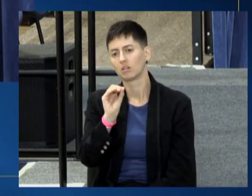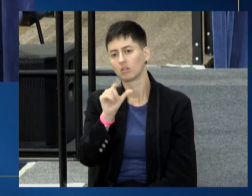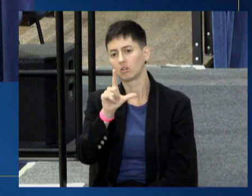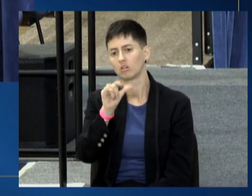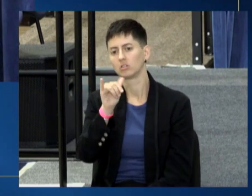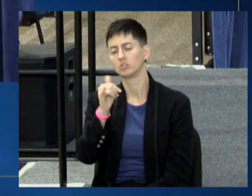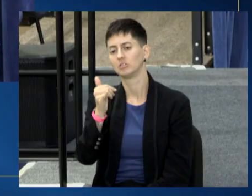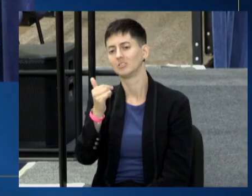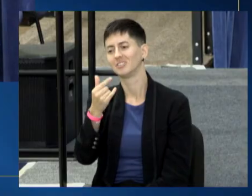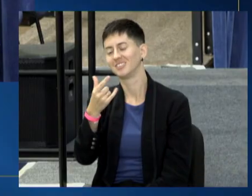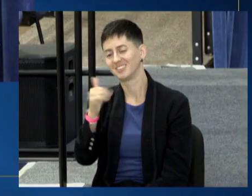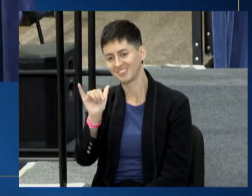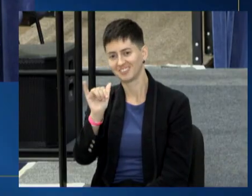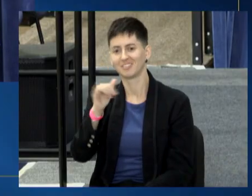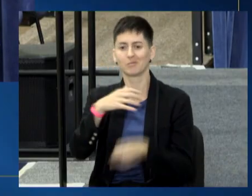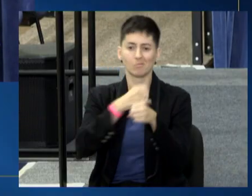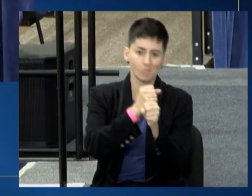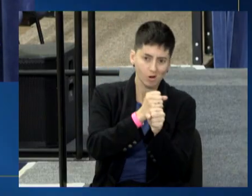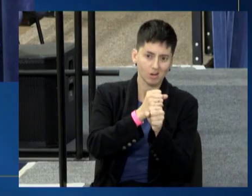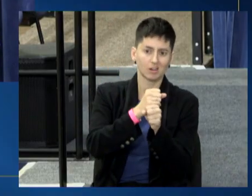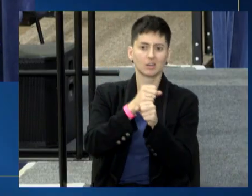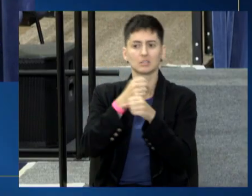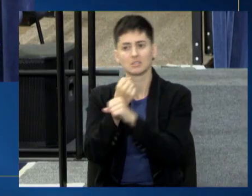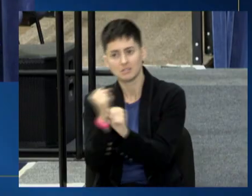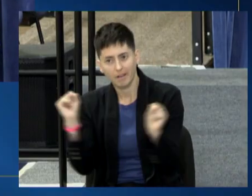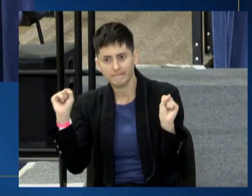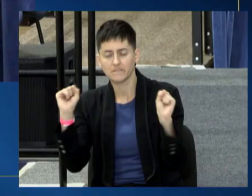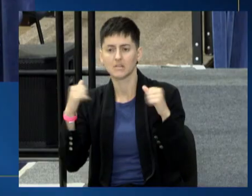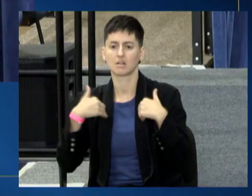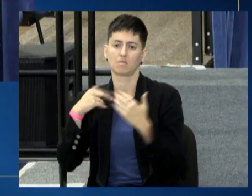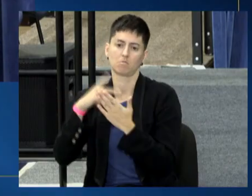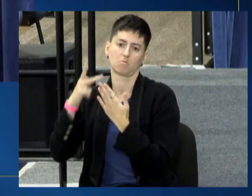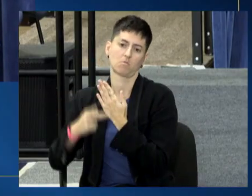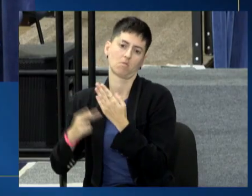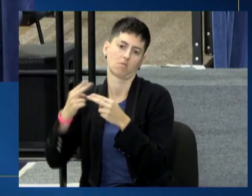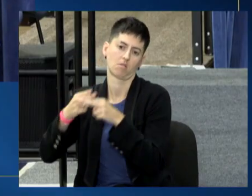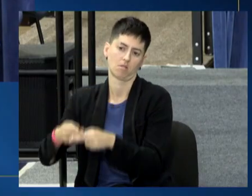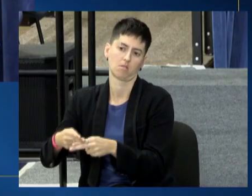We have a project called Project Facilitate, which is a call center for physicians who want